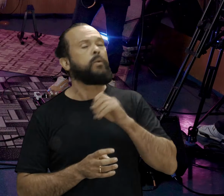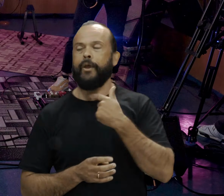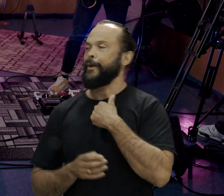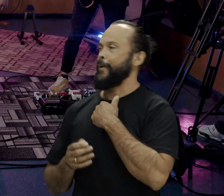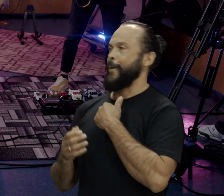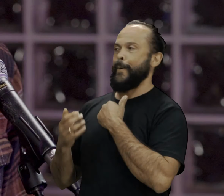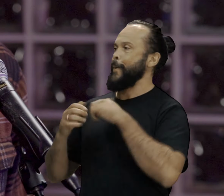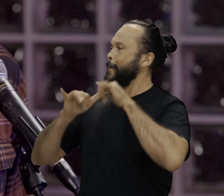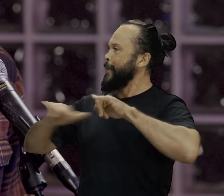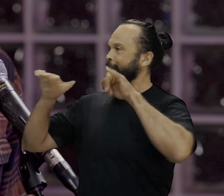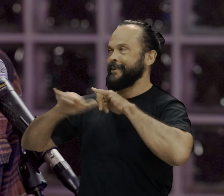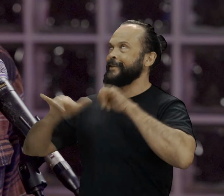Very well! Let's hear one more song.